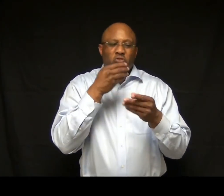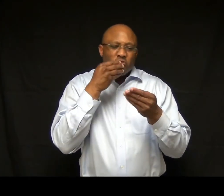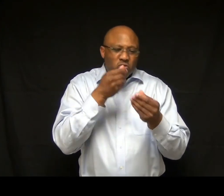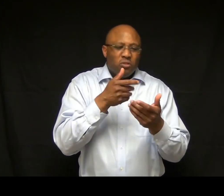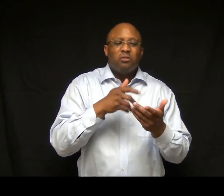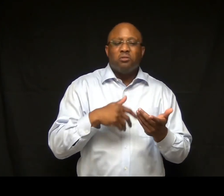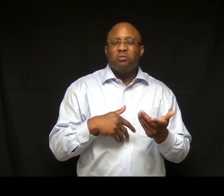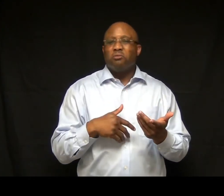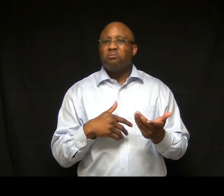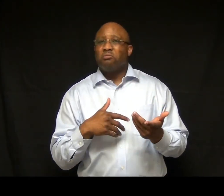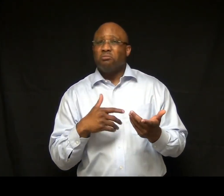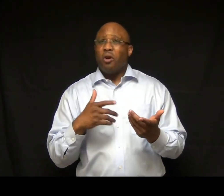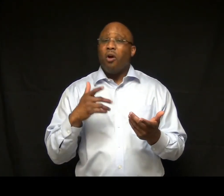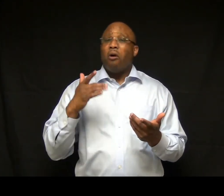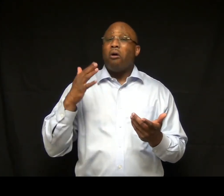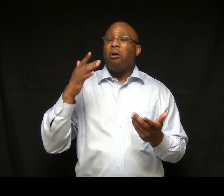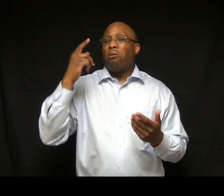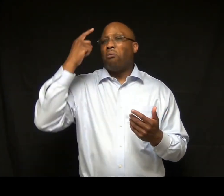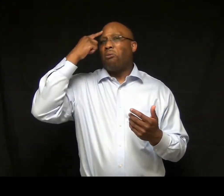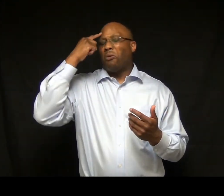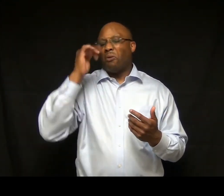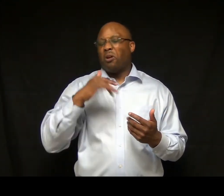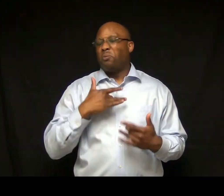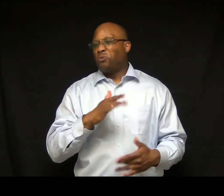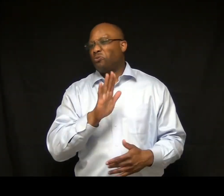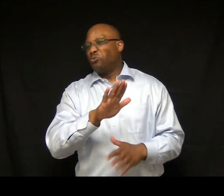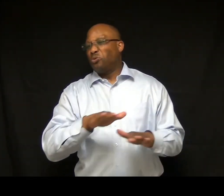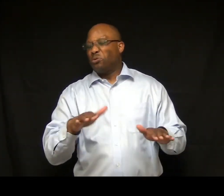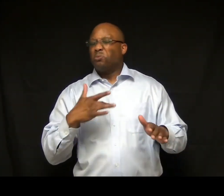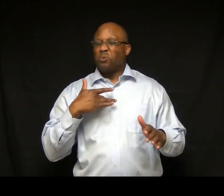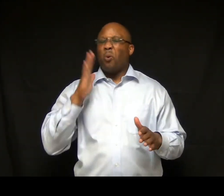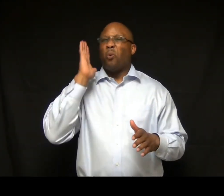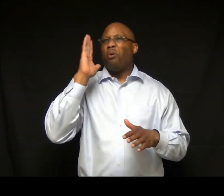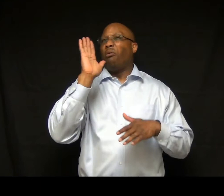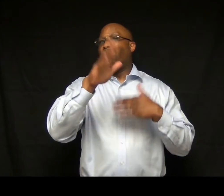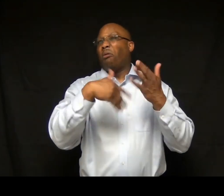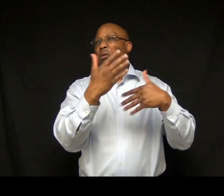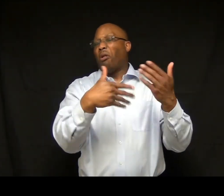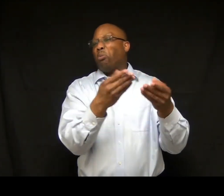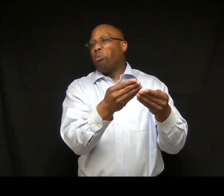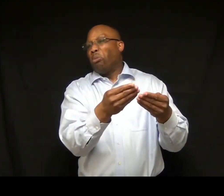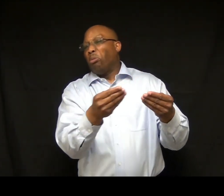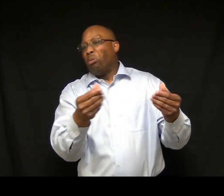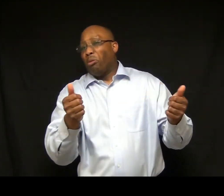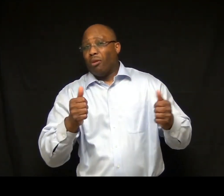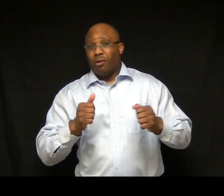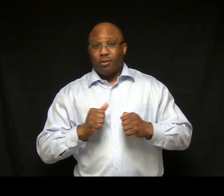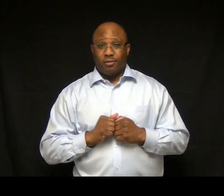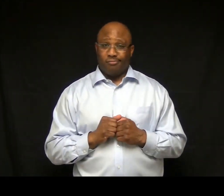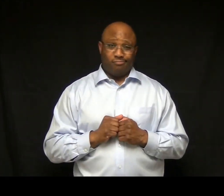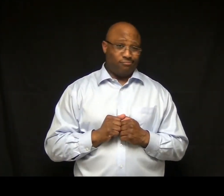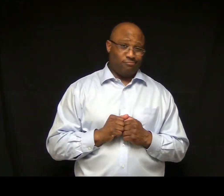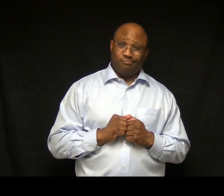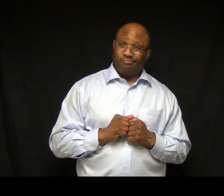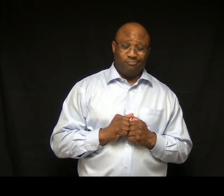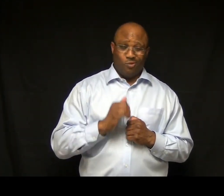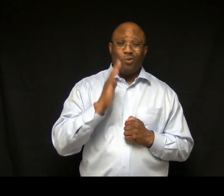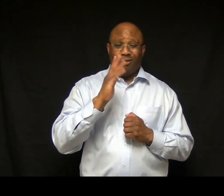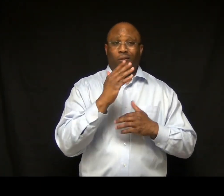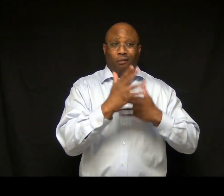was just a "kid thing" and that bullying behavior would resolve over time.